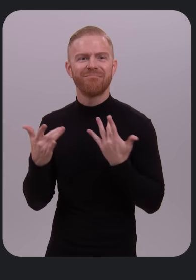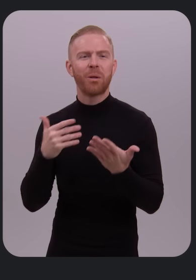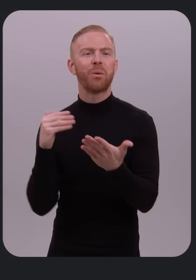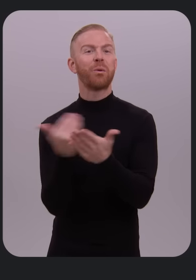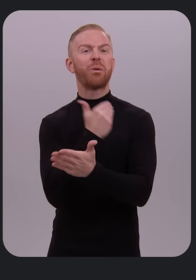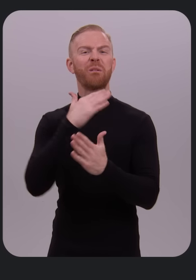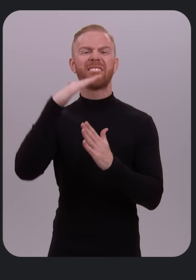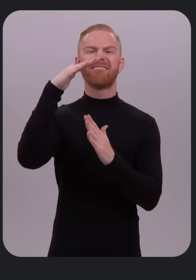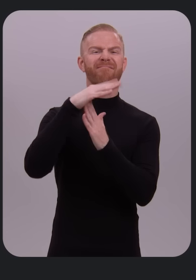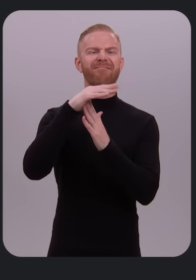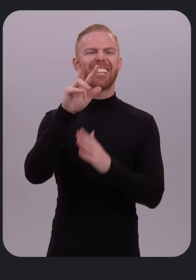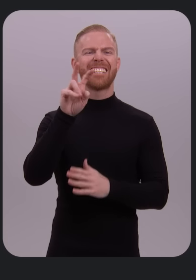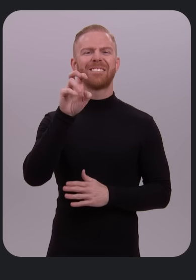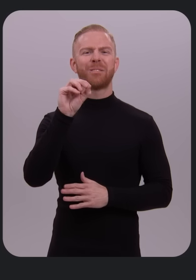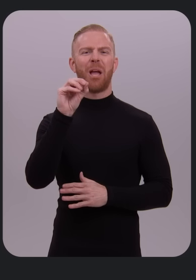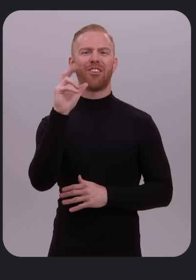model, Veo 3.